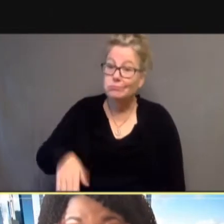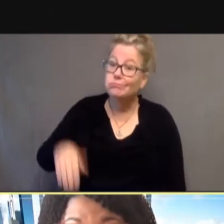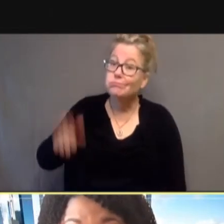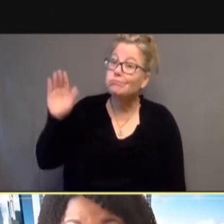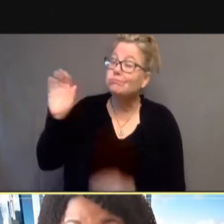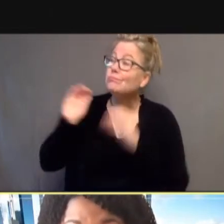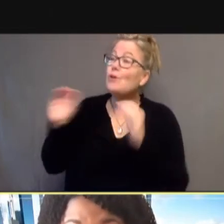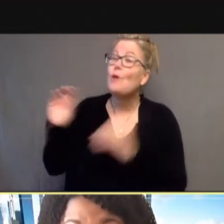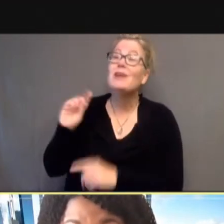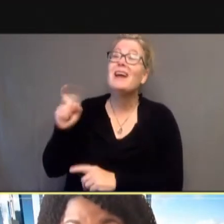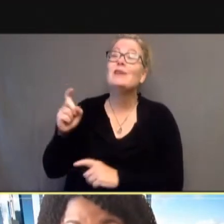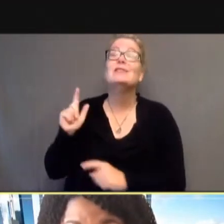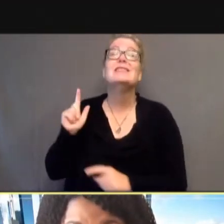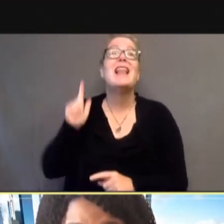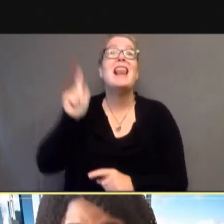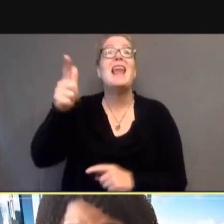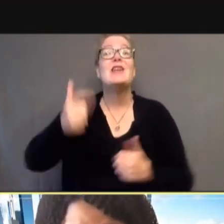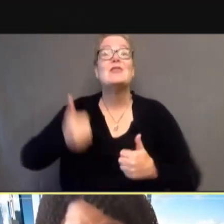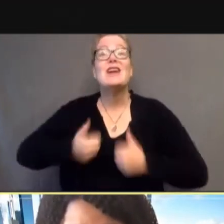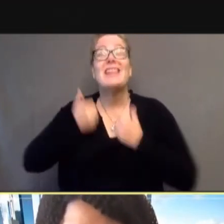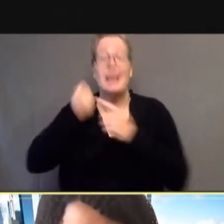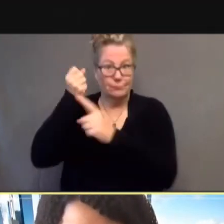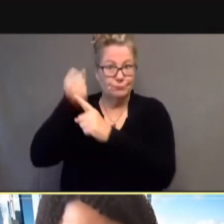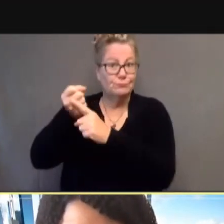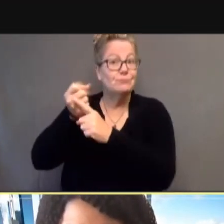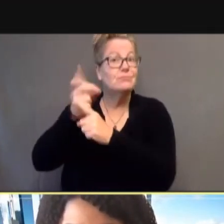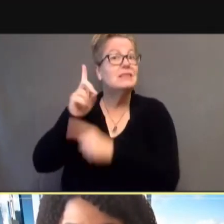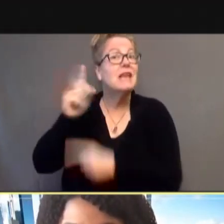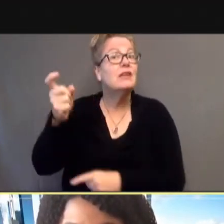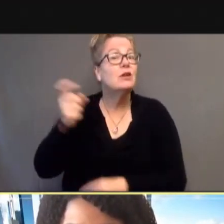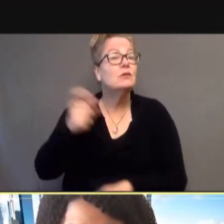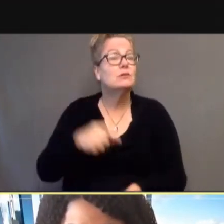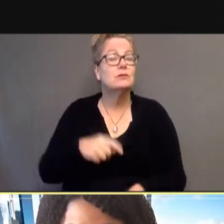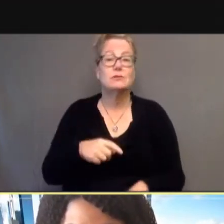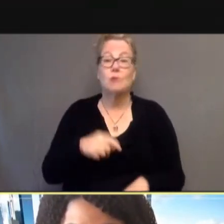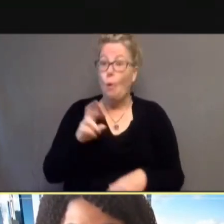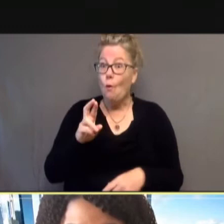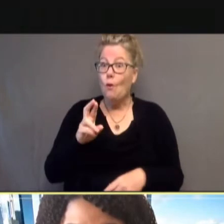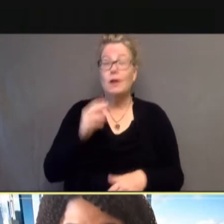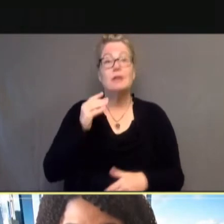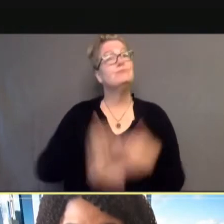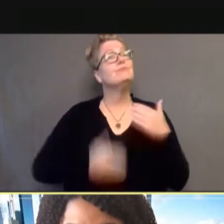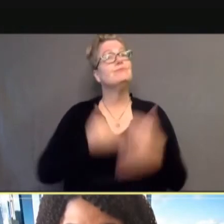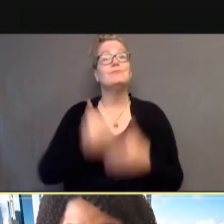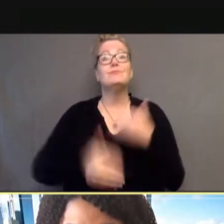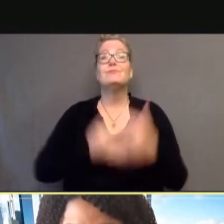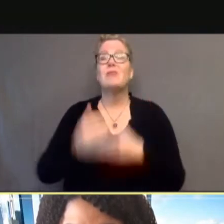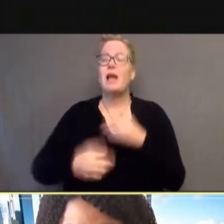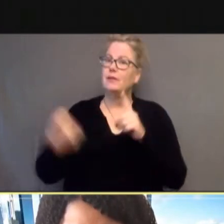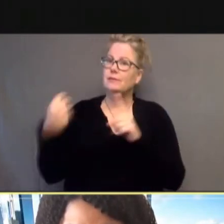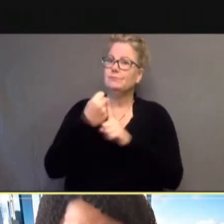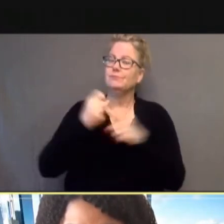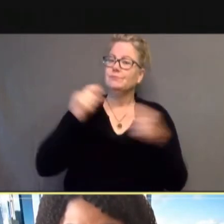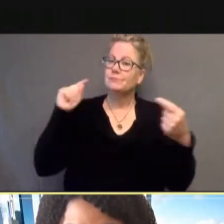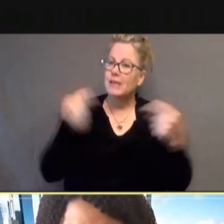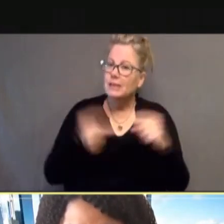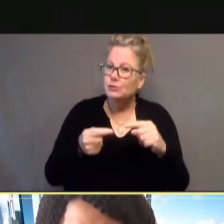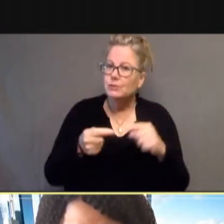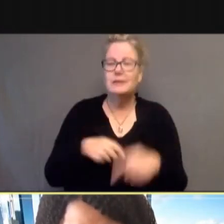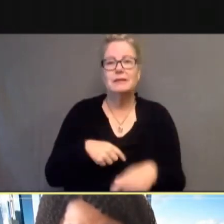experience new injuries or illnesses that cause them to become diagnosed and disabled